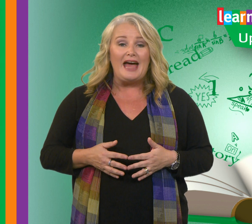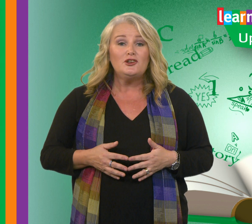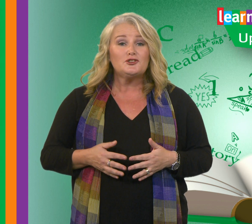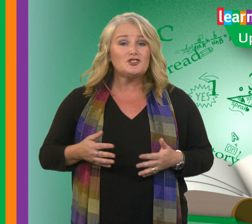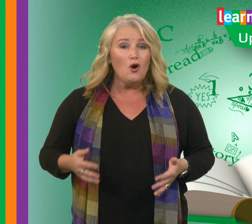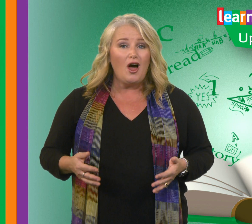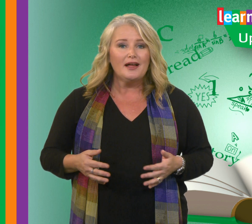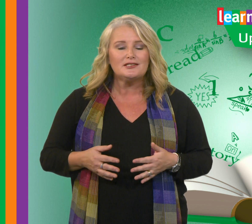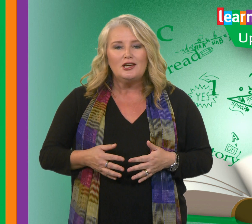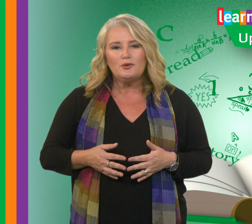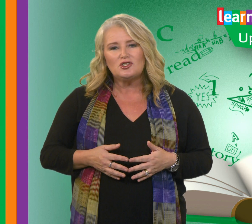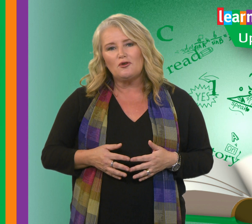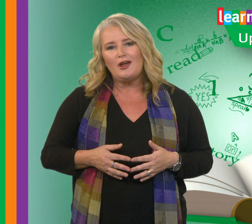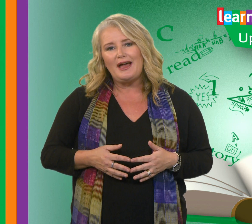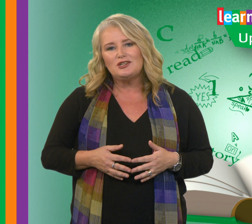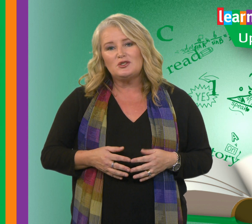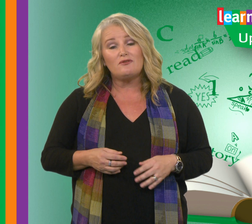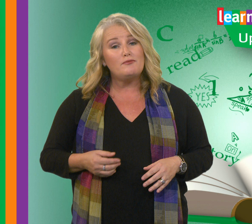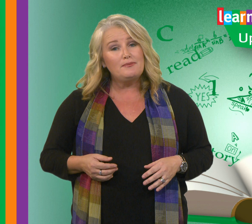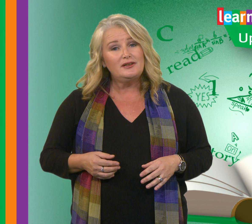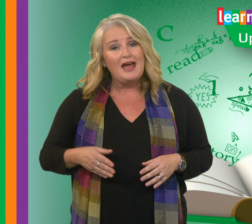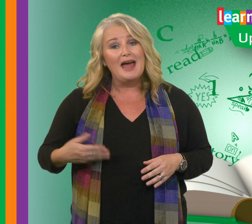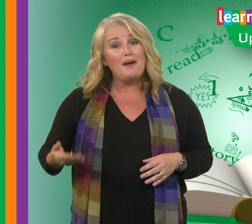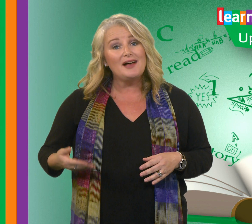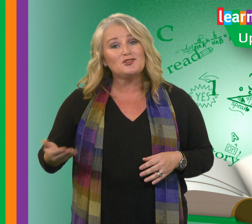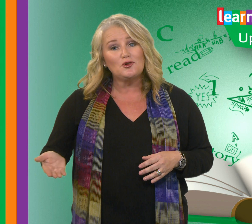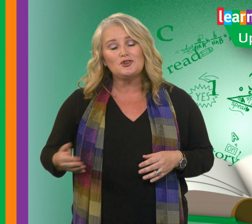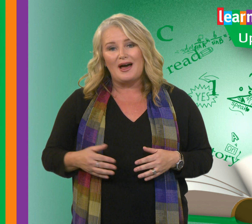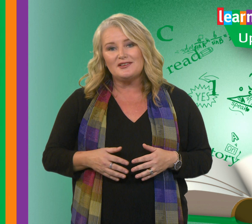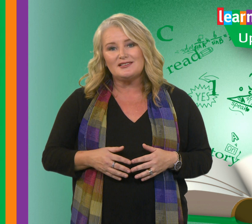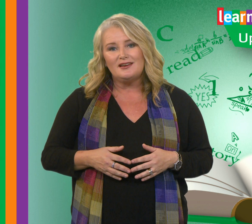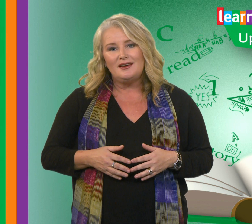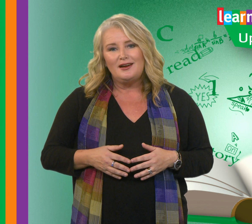and used song lines to ensure the locations were remembered and passed on to others?